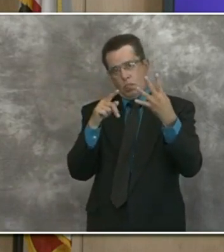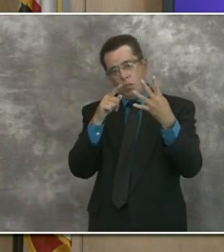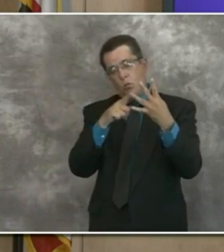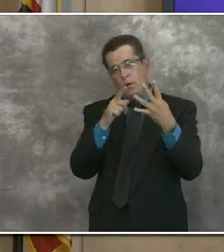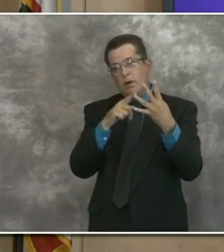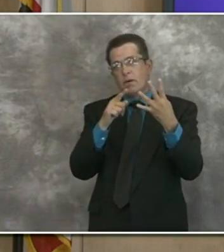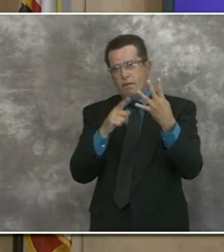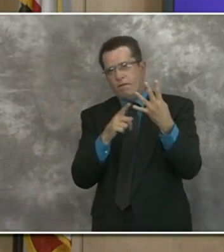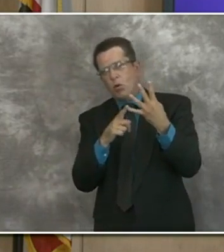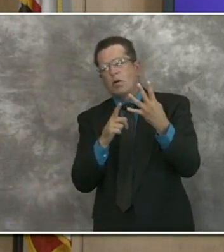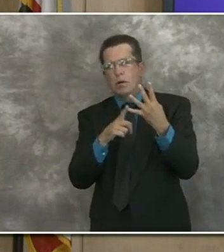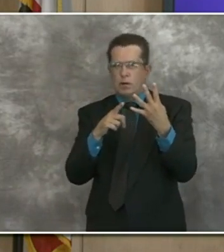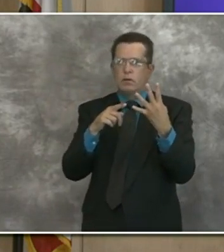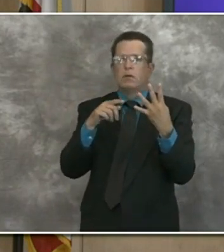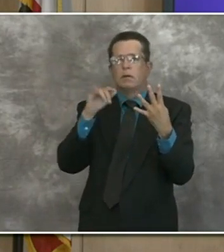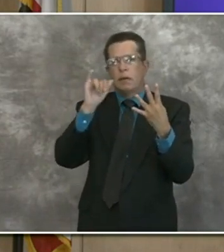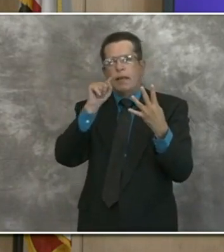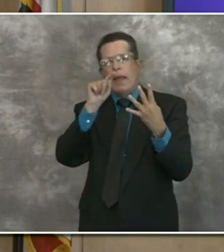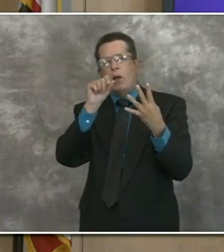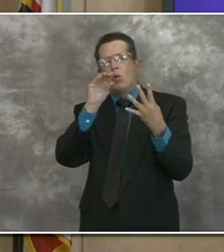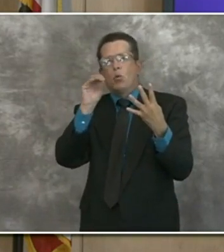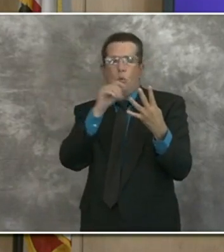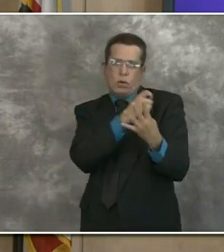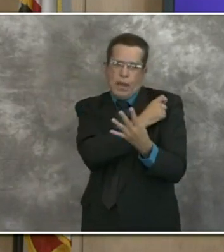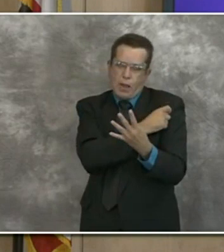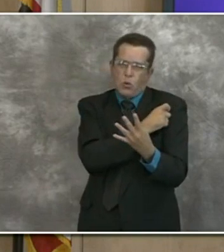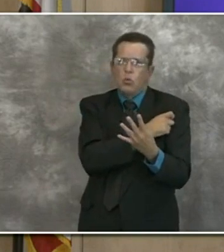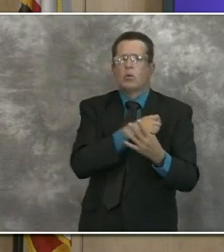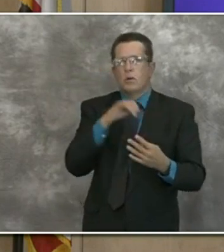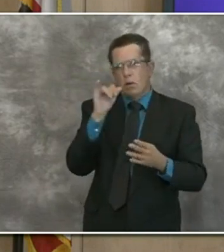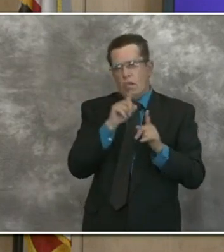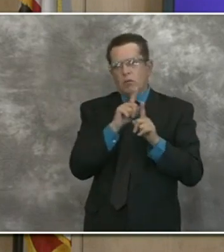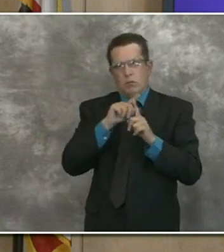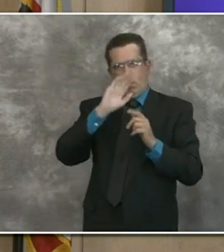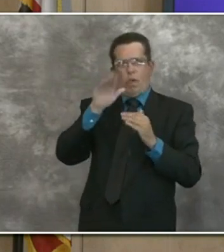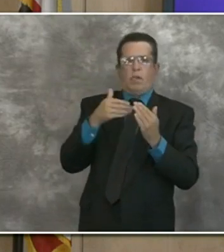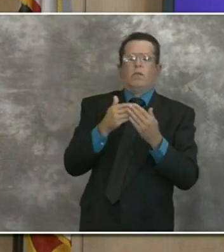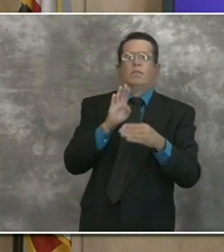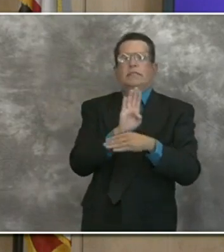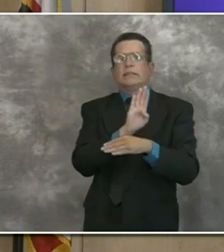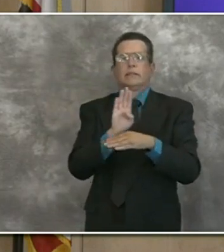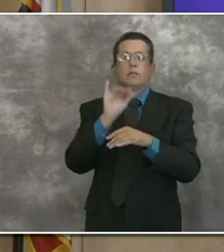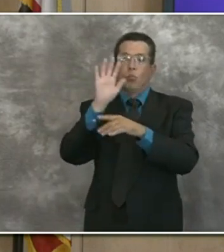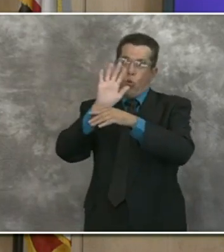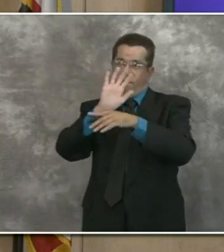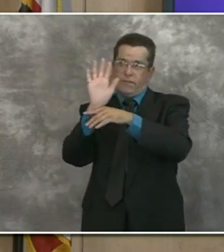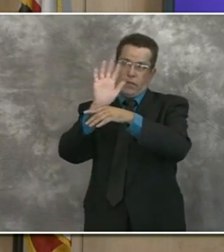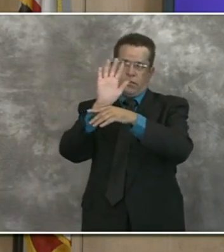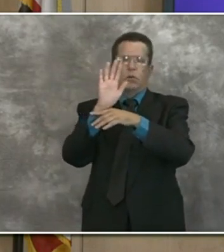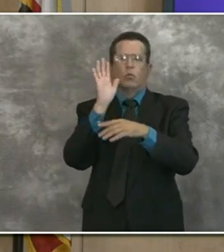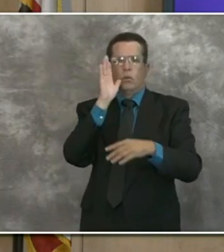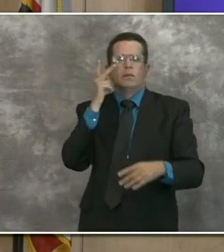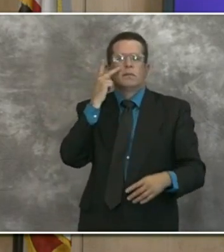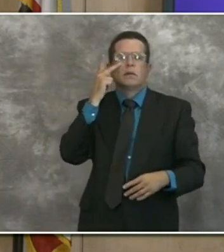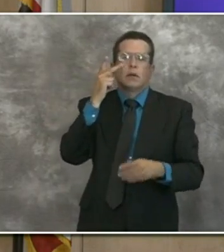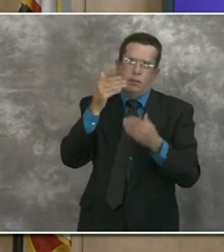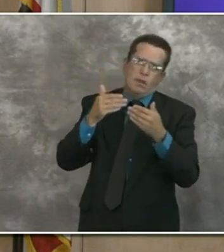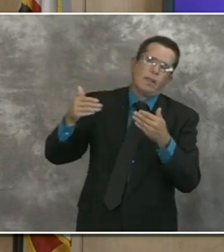WORK WITH THE STATE OF CALIFORNIA AROUND ADDITIONAL GUIDANCE. AROUND THOSE STATES 3 ENTITIES NAIL SALONS. BUILDING OFFICIALS TATTOO